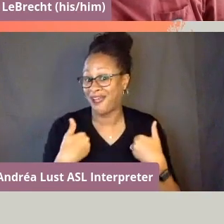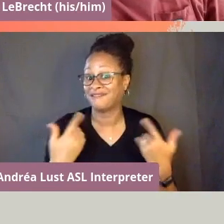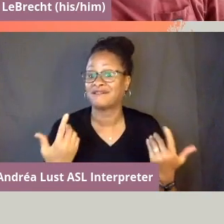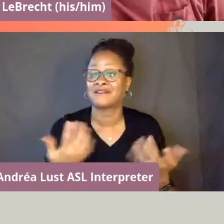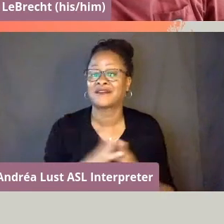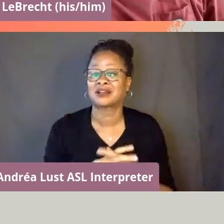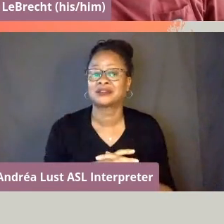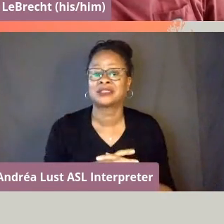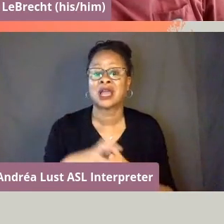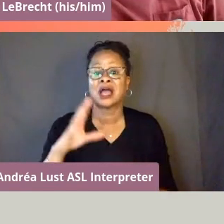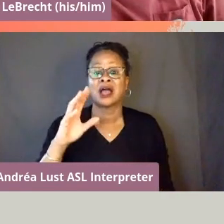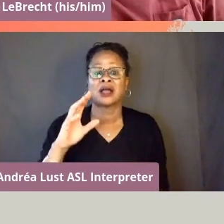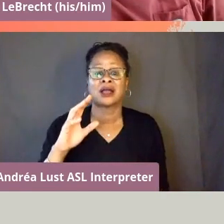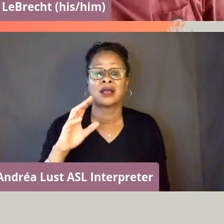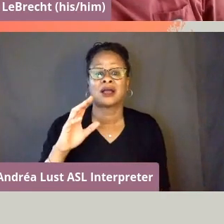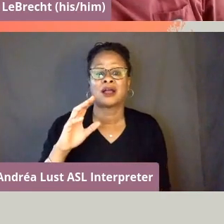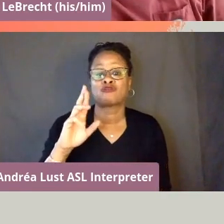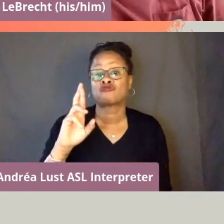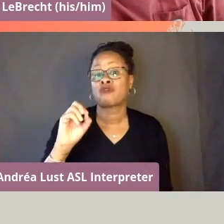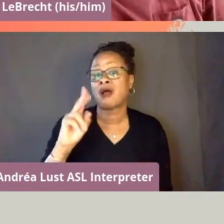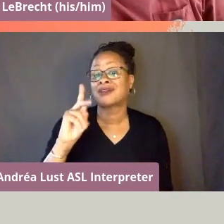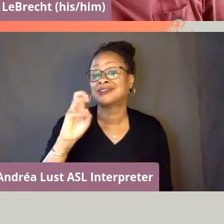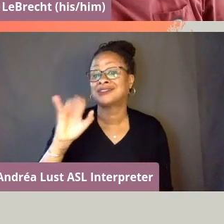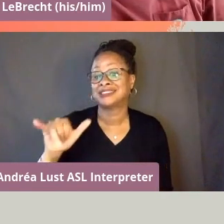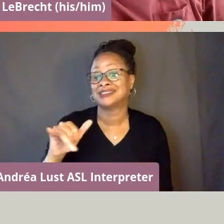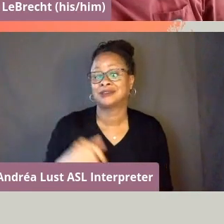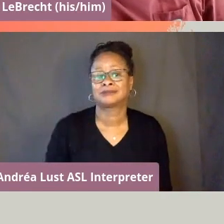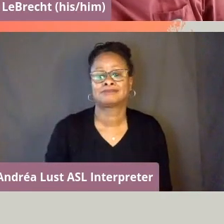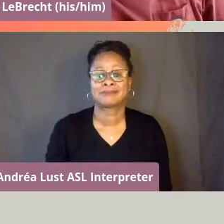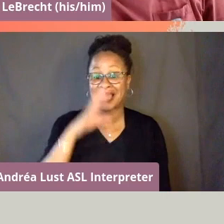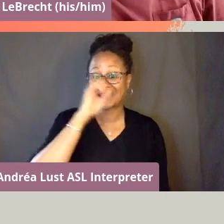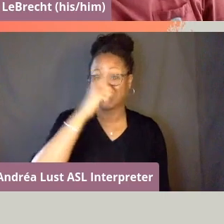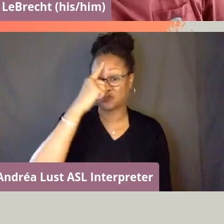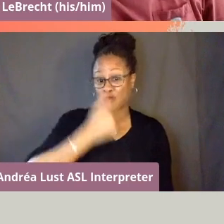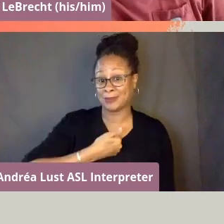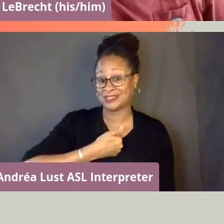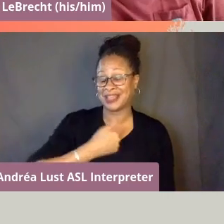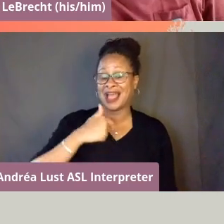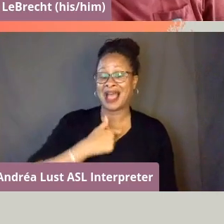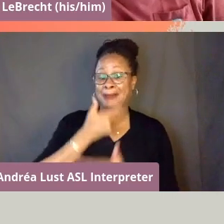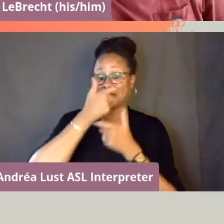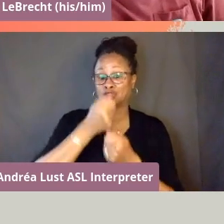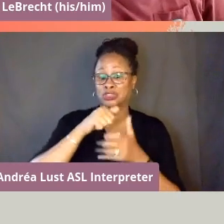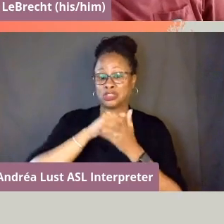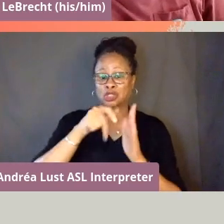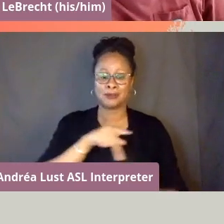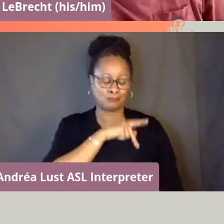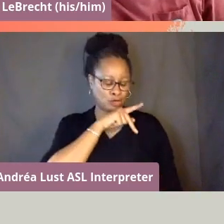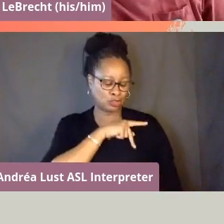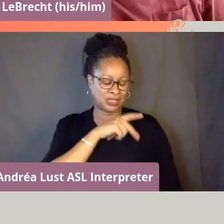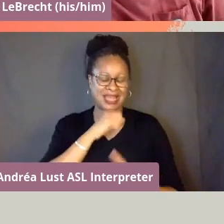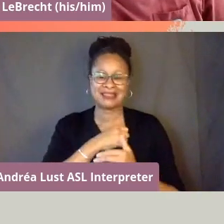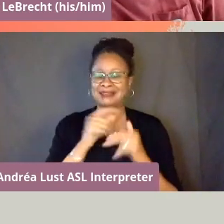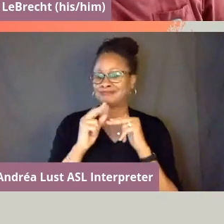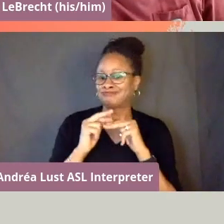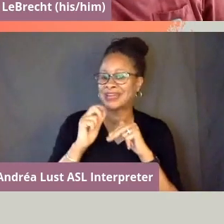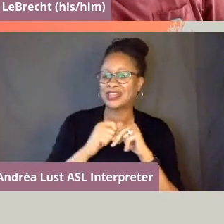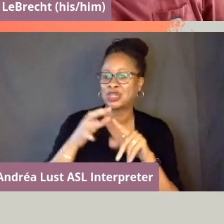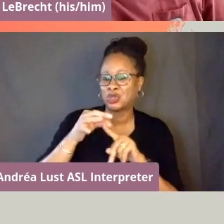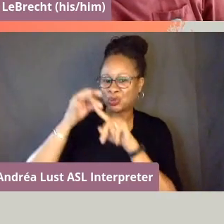I guess, for me, I, you know, I am interested in the personal, and the idiosyncratic, and the unique, and the poetic.